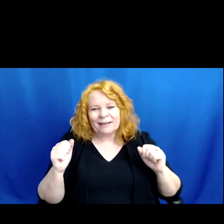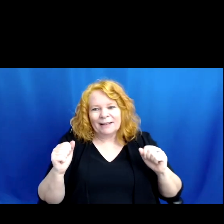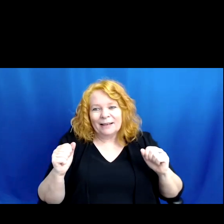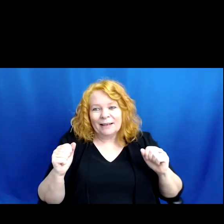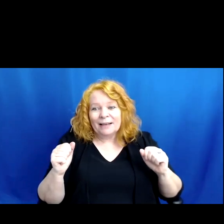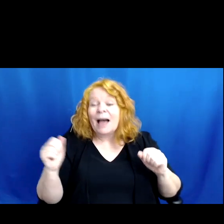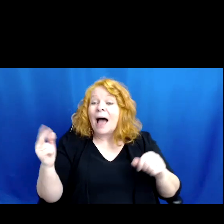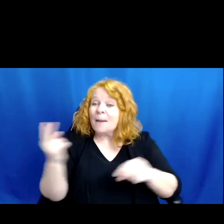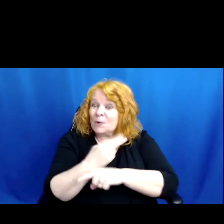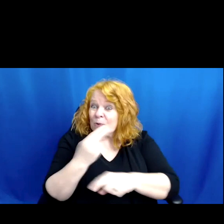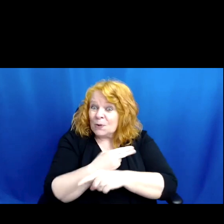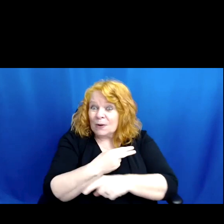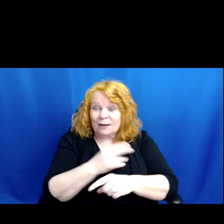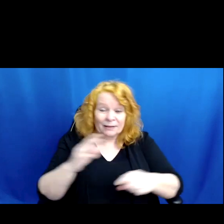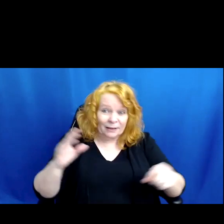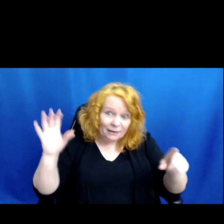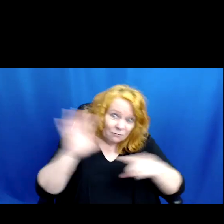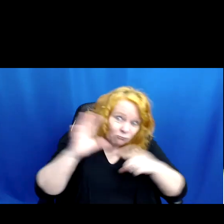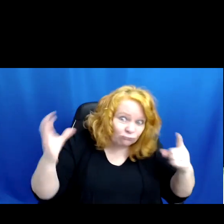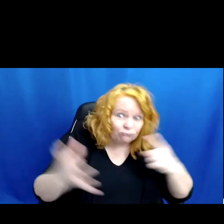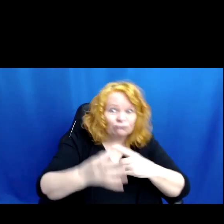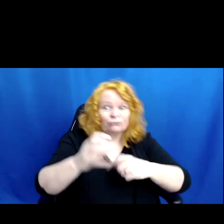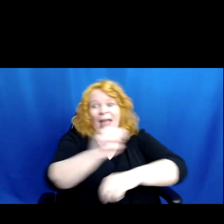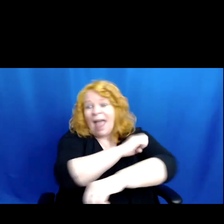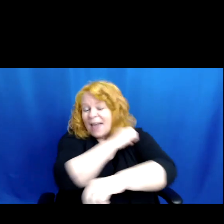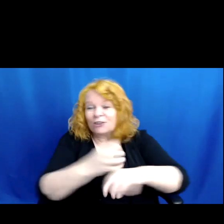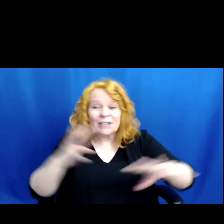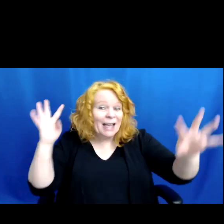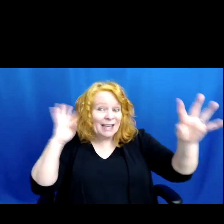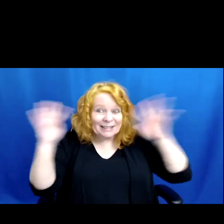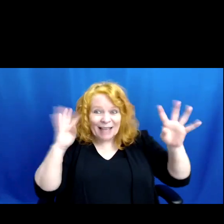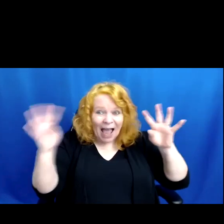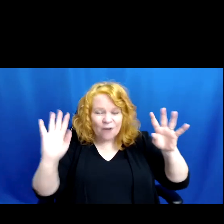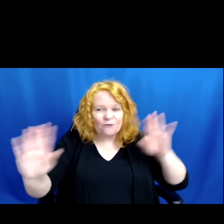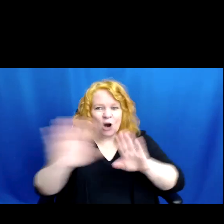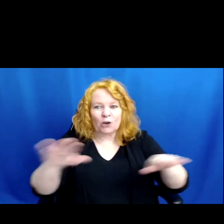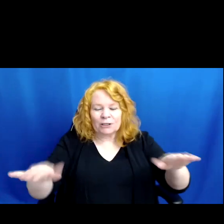I am using high contrast, energy and sound to engage with your children.